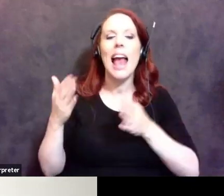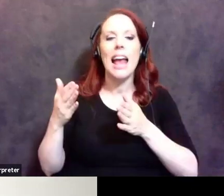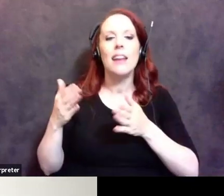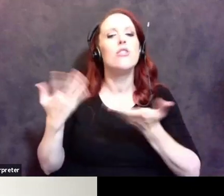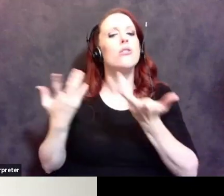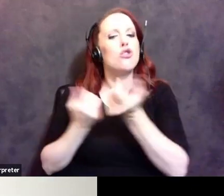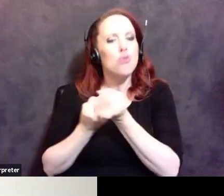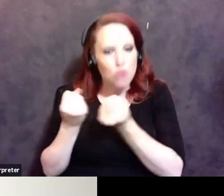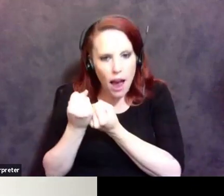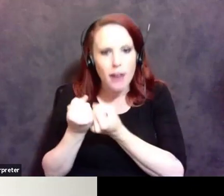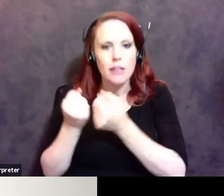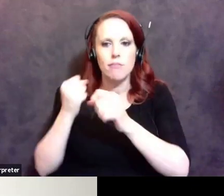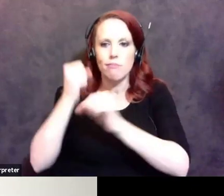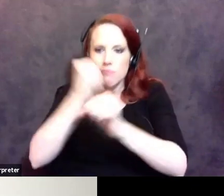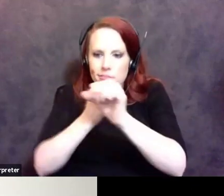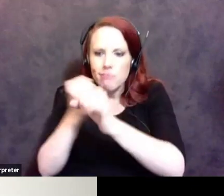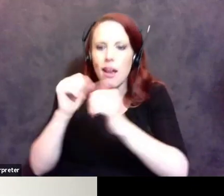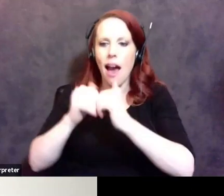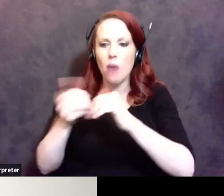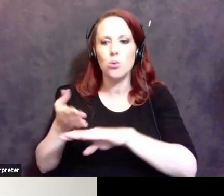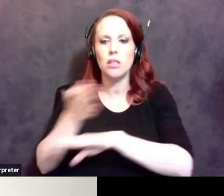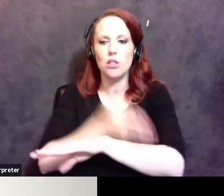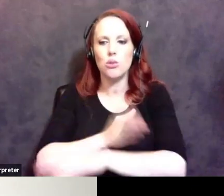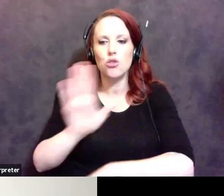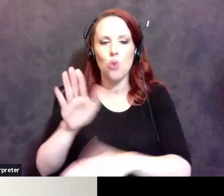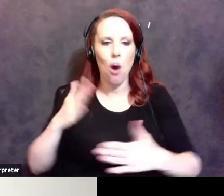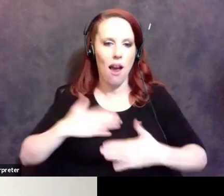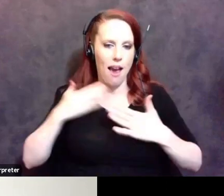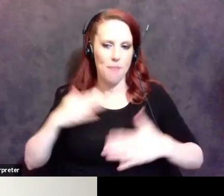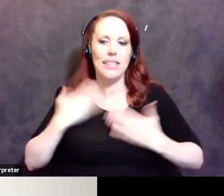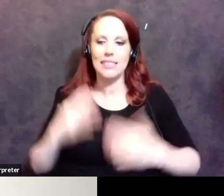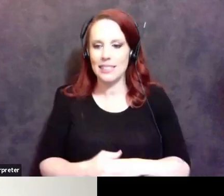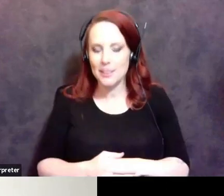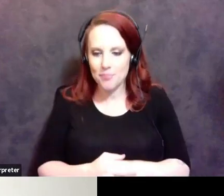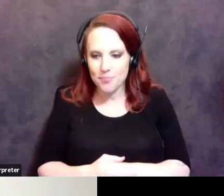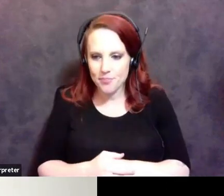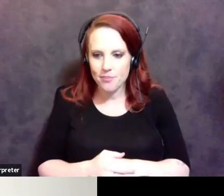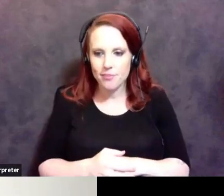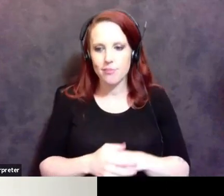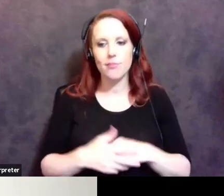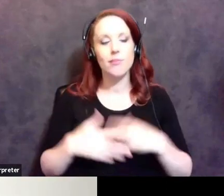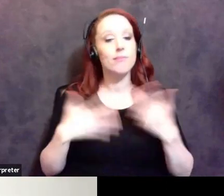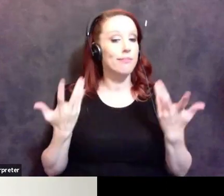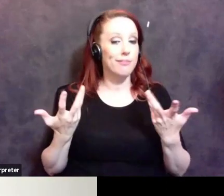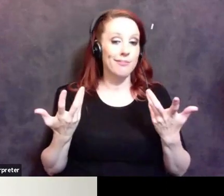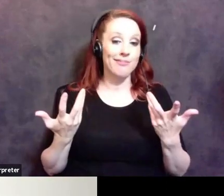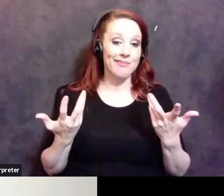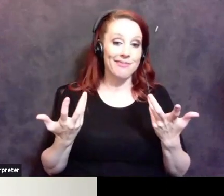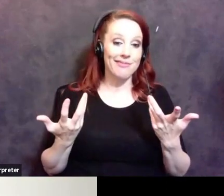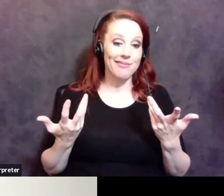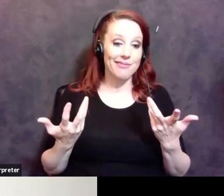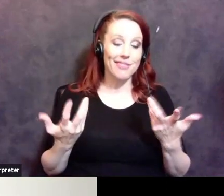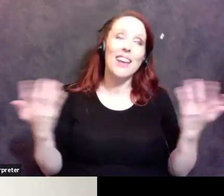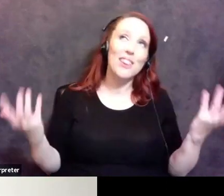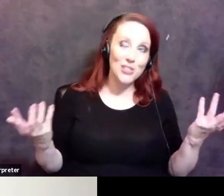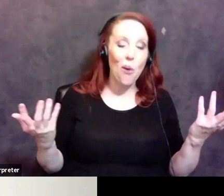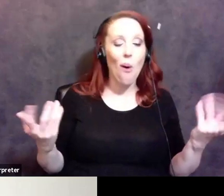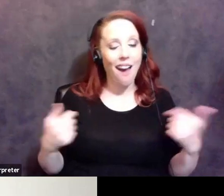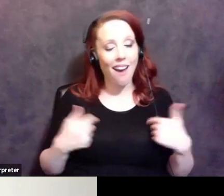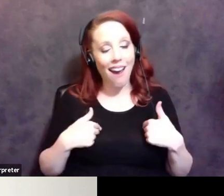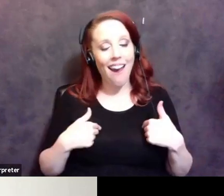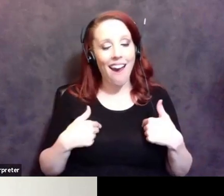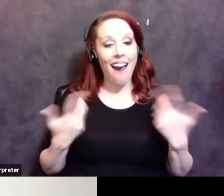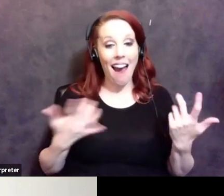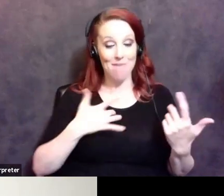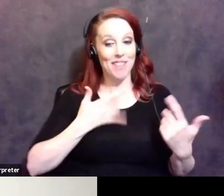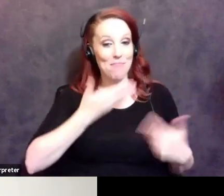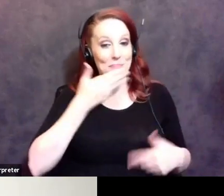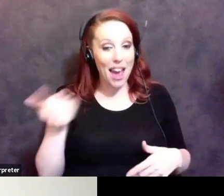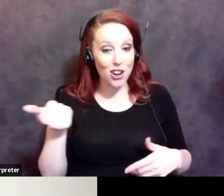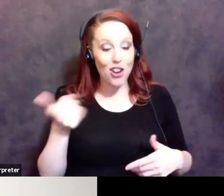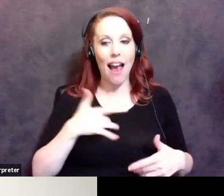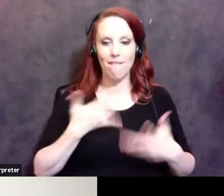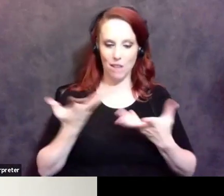you can do to increase your happiness. Yeah, I am feeling better. I am feeling whole. I